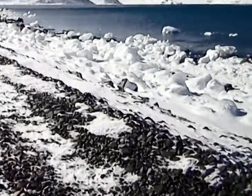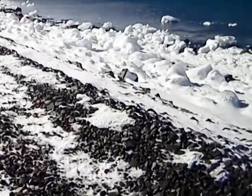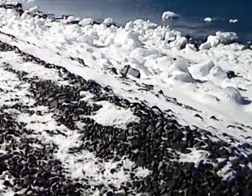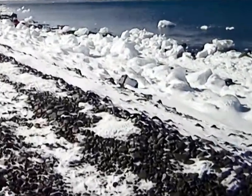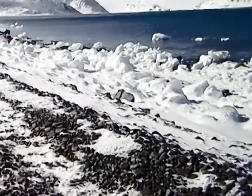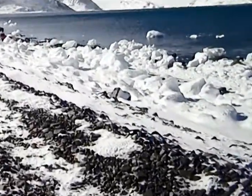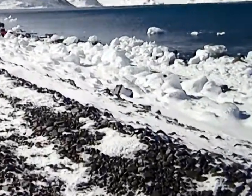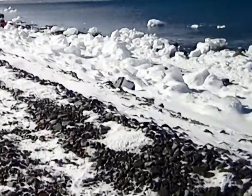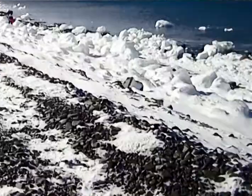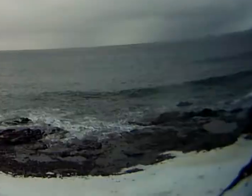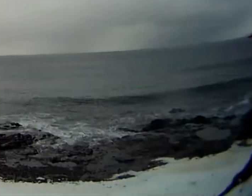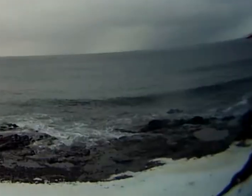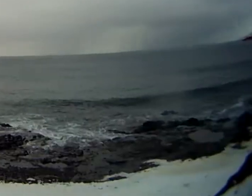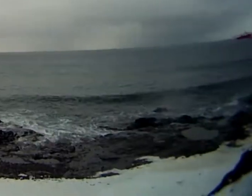as south pole environments are?